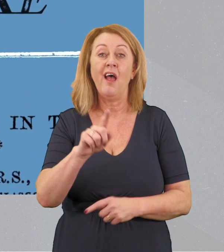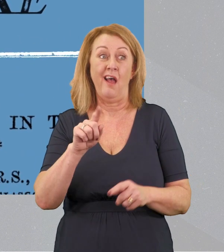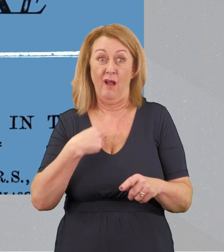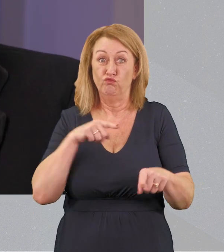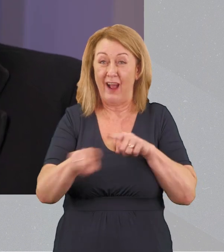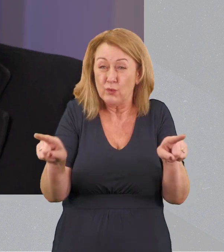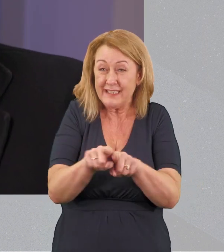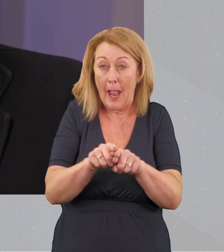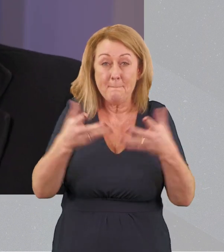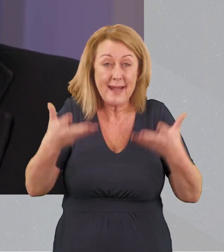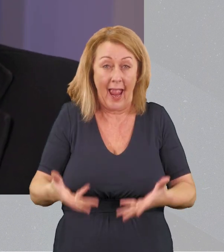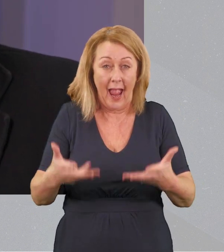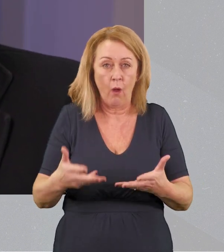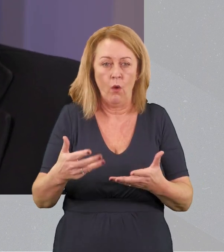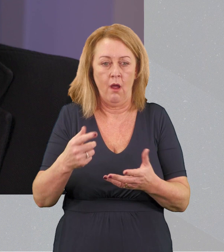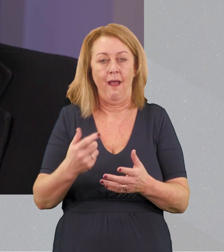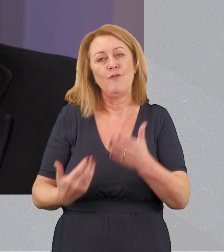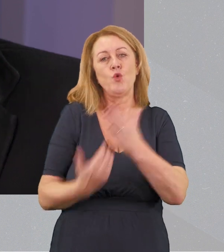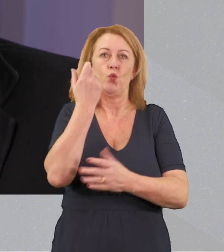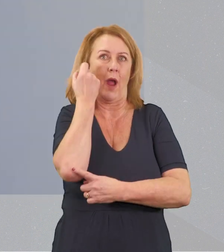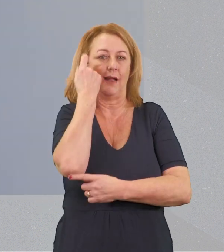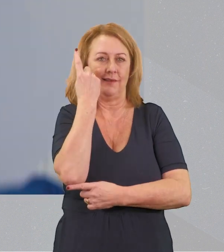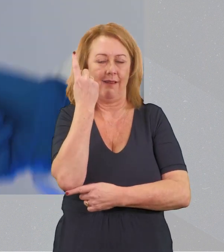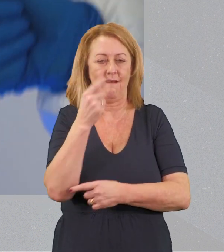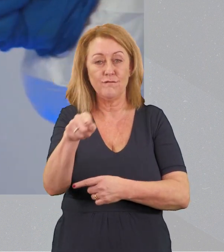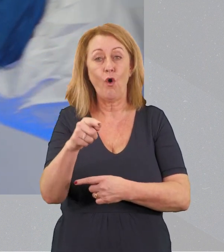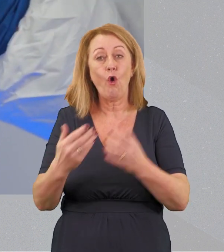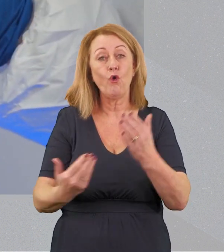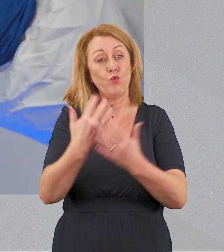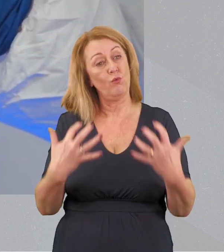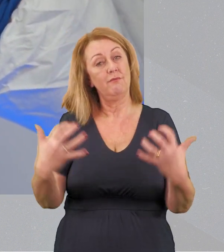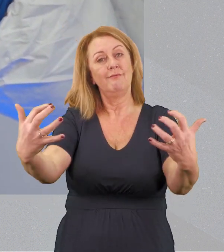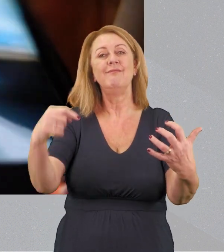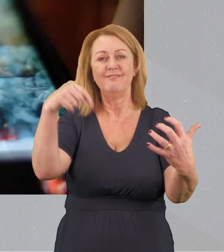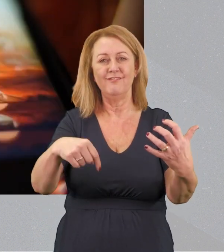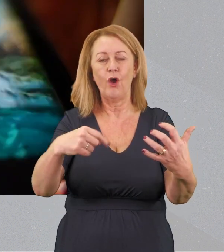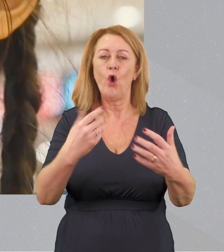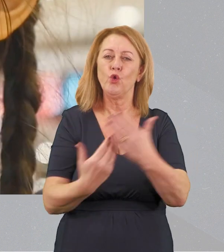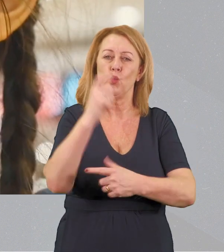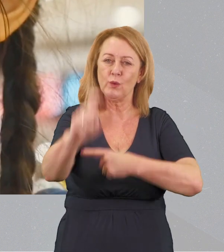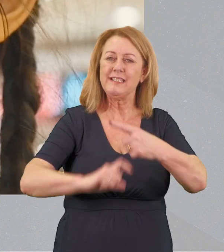That's what we're trying to do today, to reinvent that idea for a new generation, for a new century,